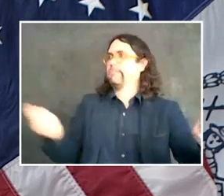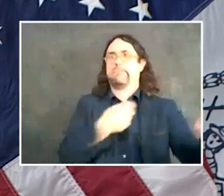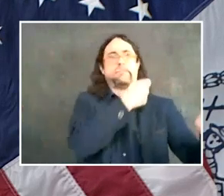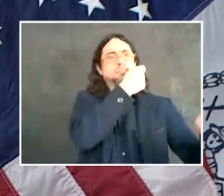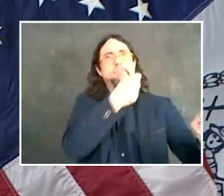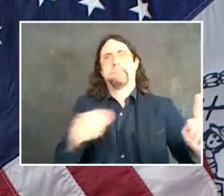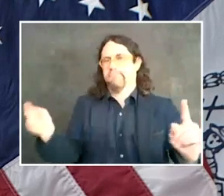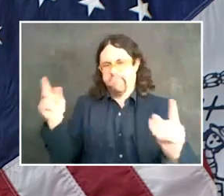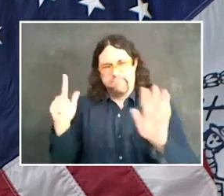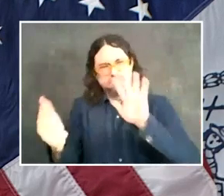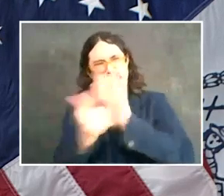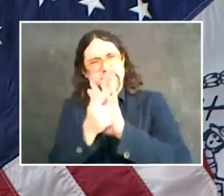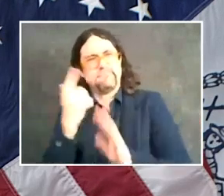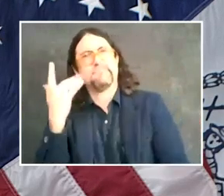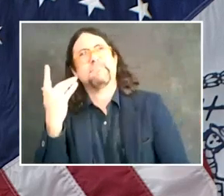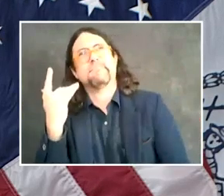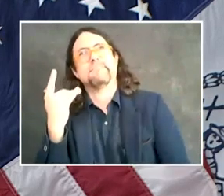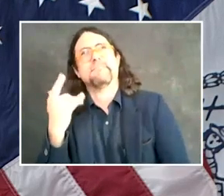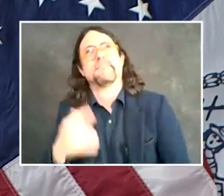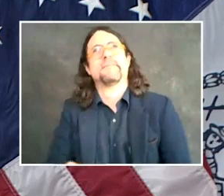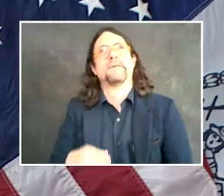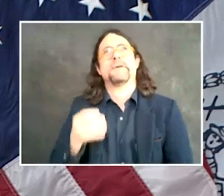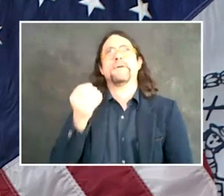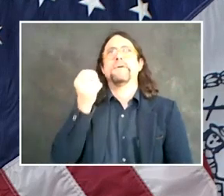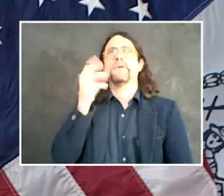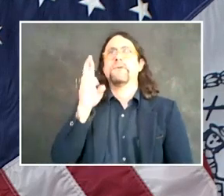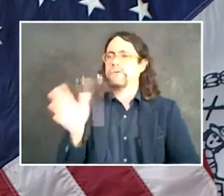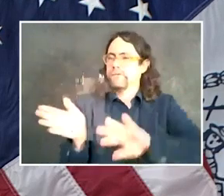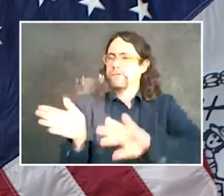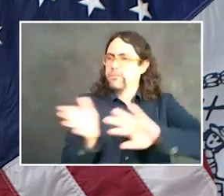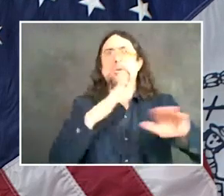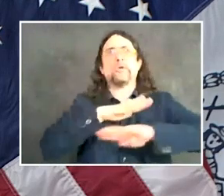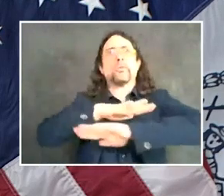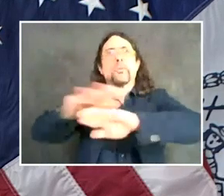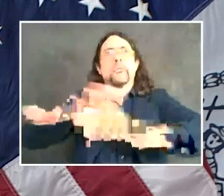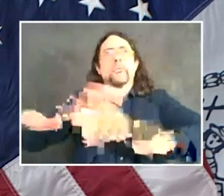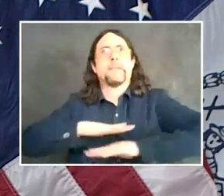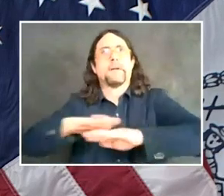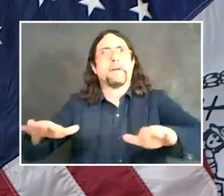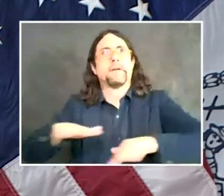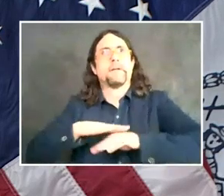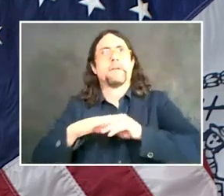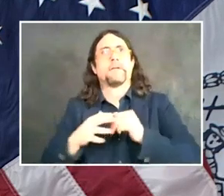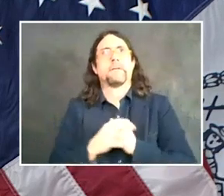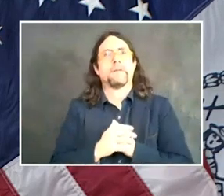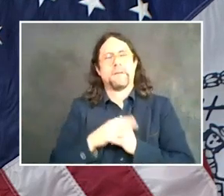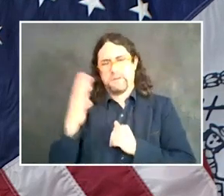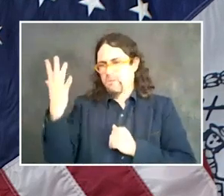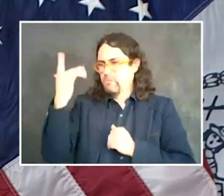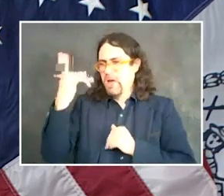CITY POOLS WHEN IT'S 98 DEGREES